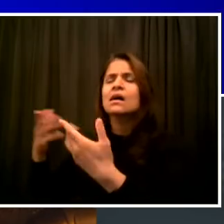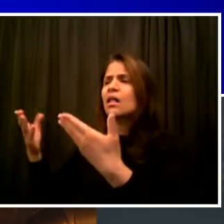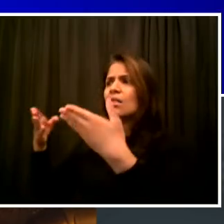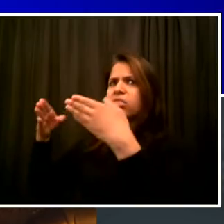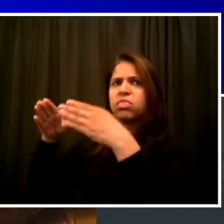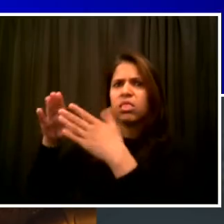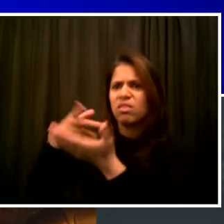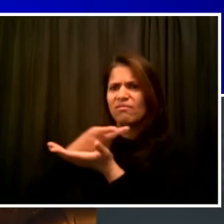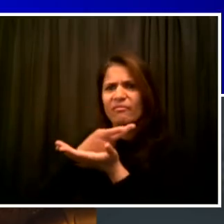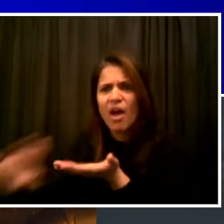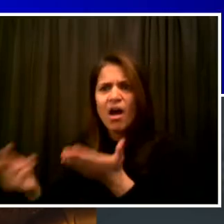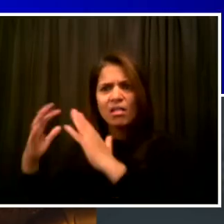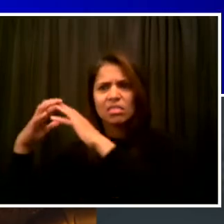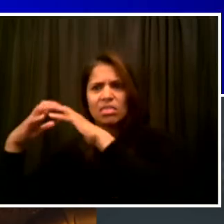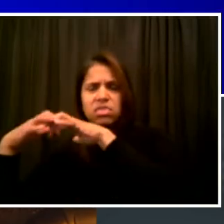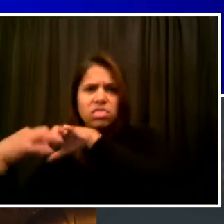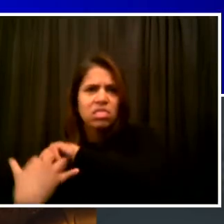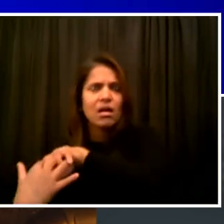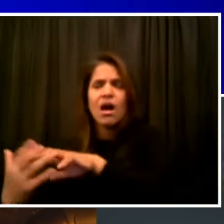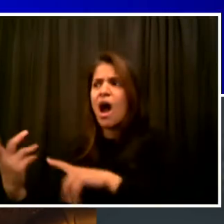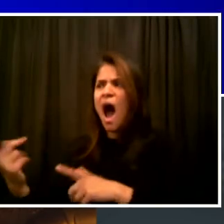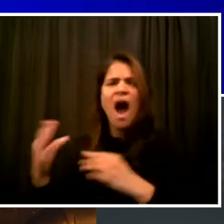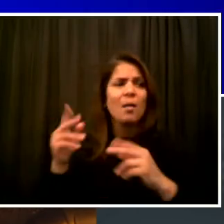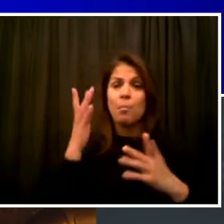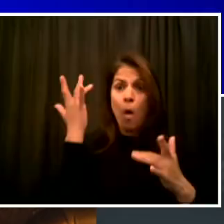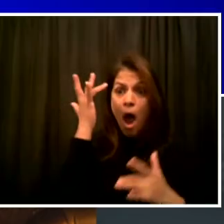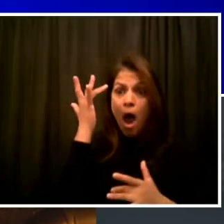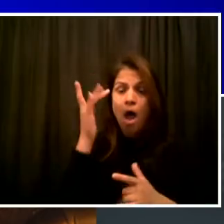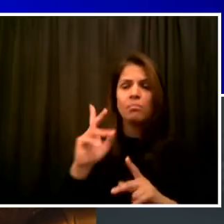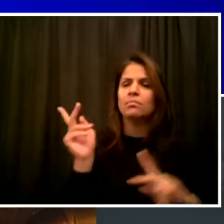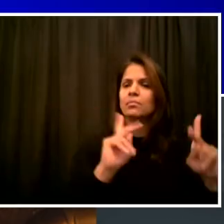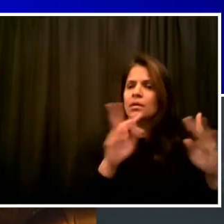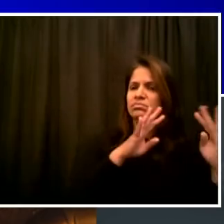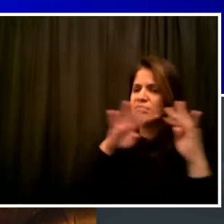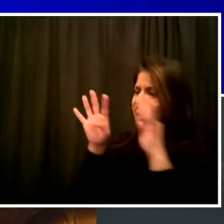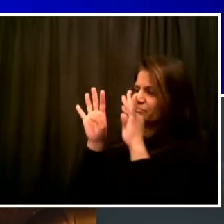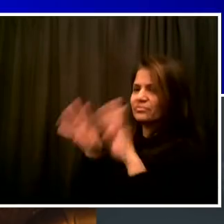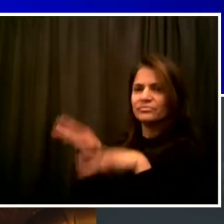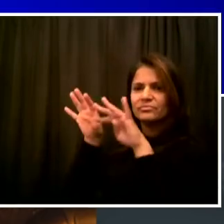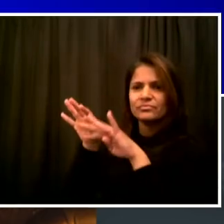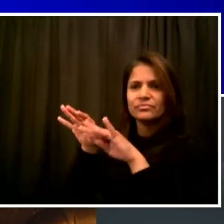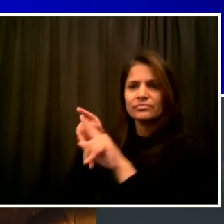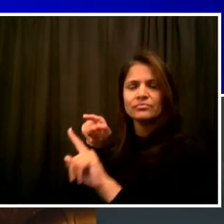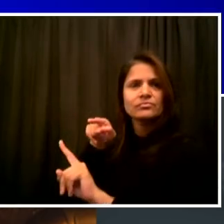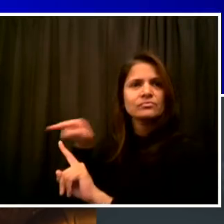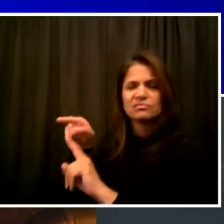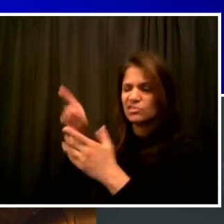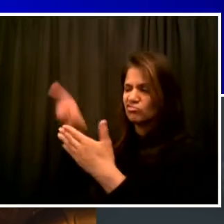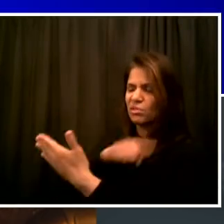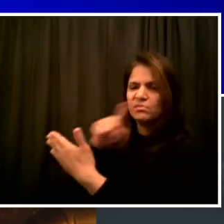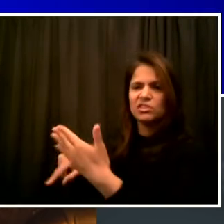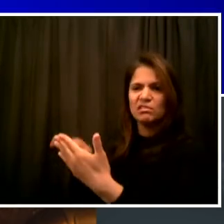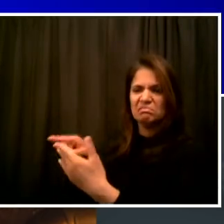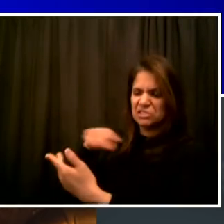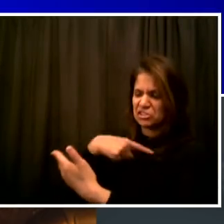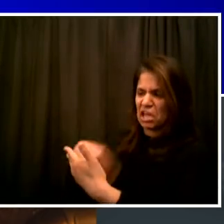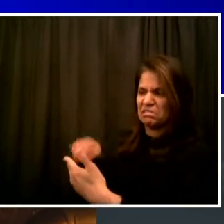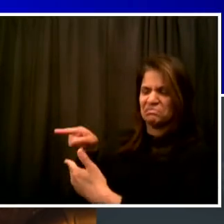THE PEOPLE WHO WORKED ALL THEIR LIFE TO CREATE SOMETHING FOR THEIR FAMILIES, CREATE BEAUTIFUL SMALL BUSINESSES